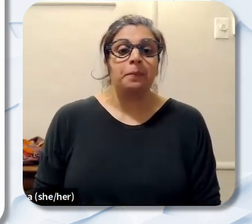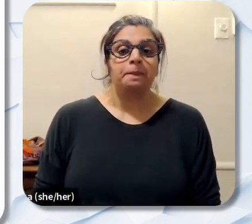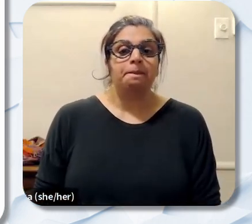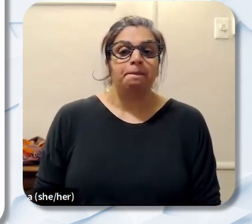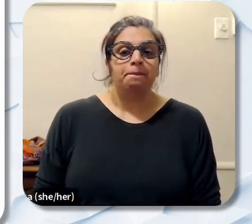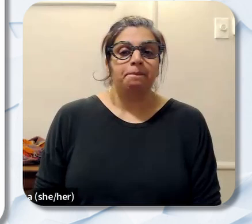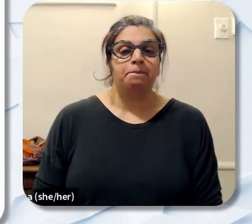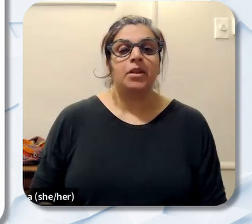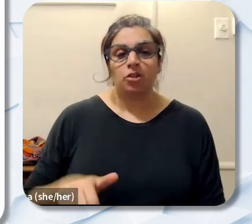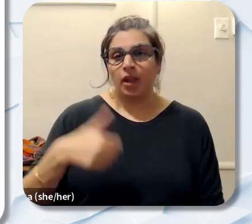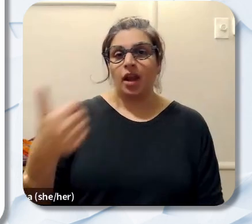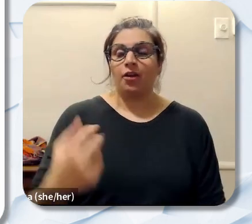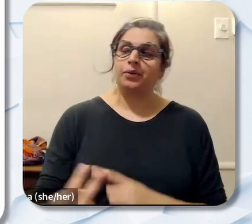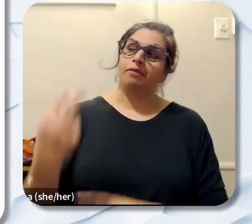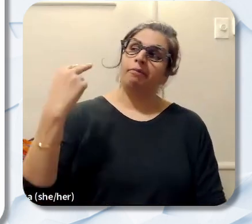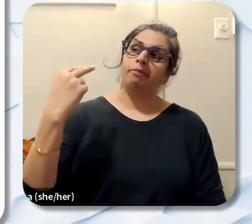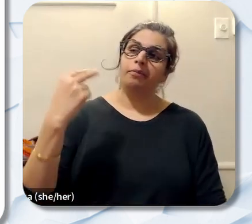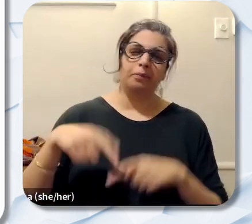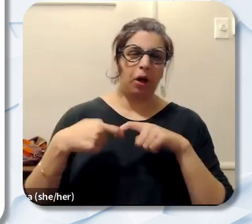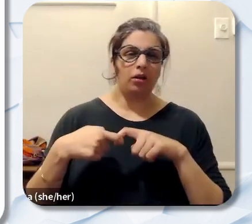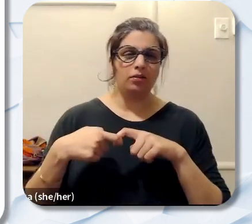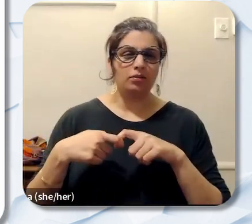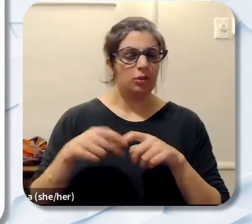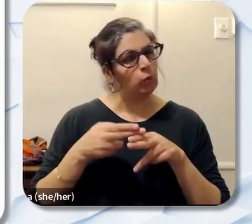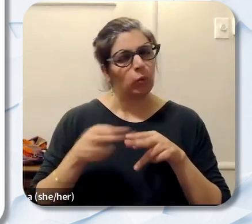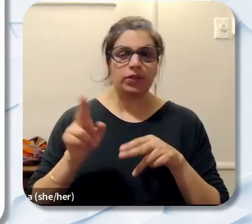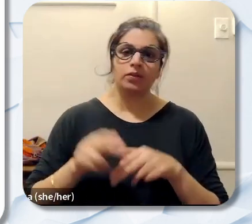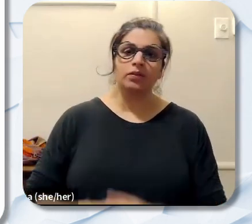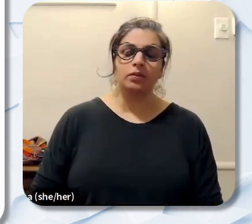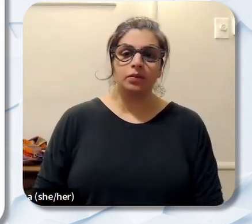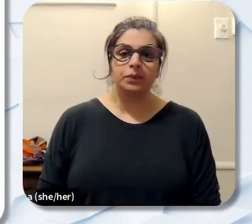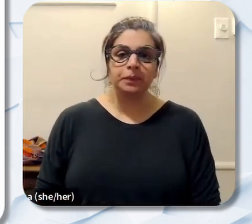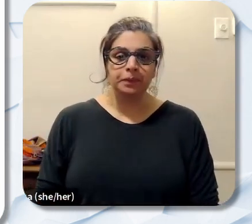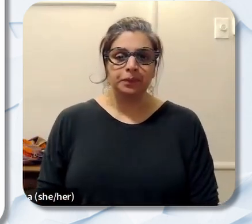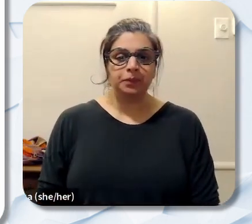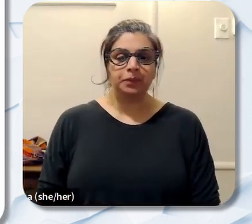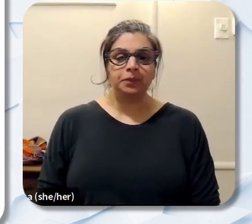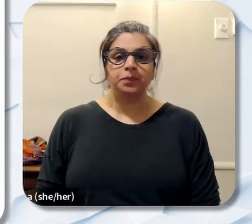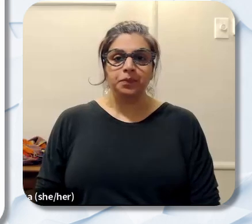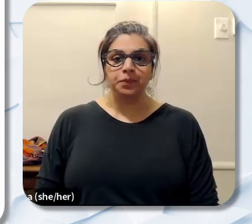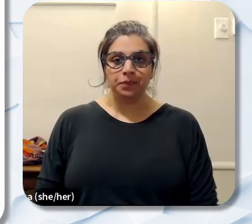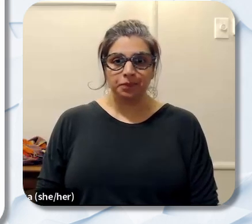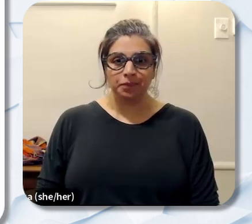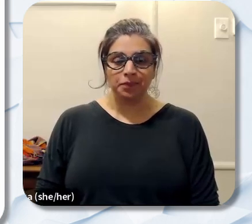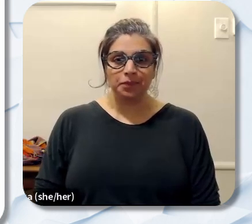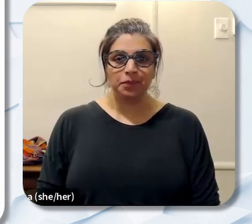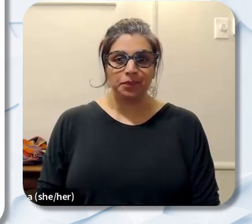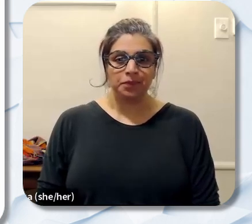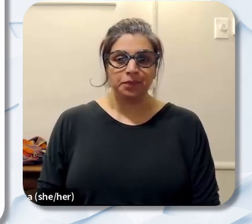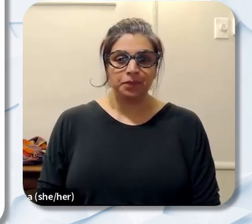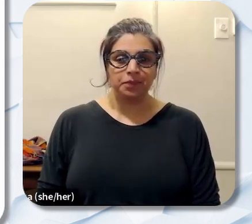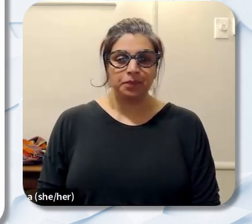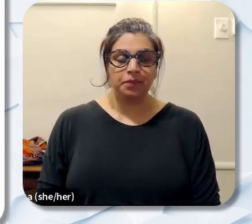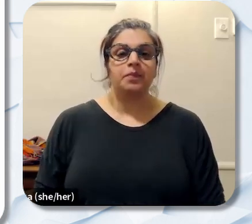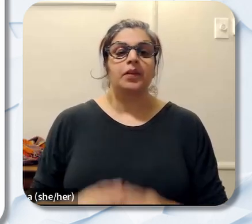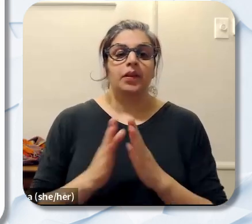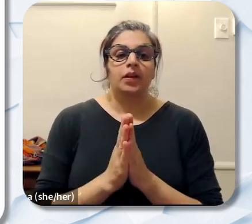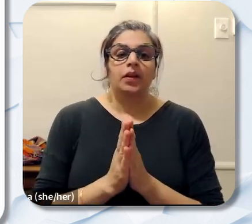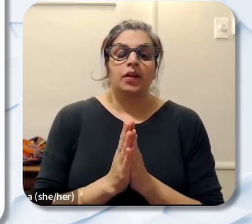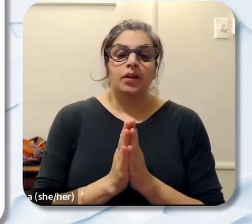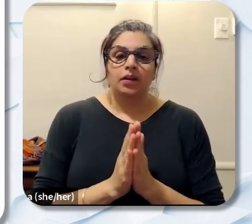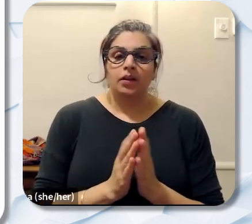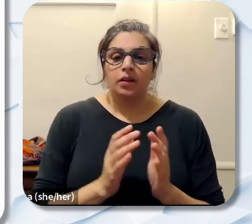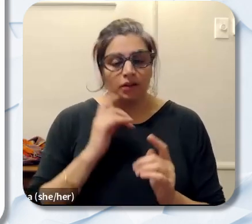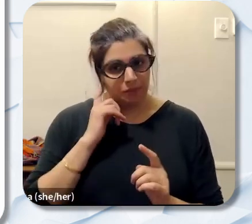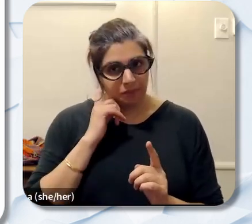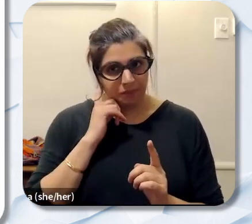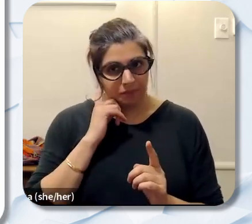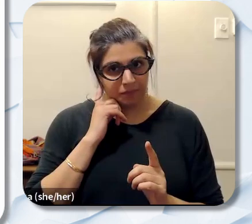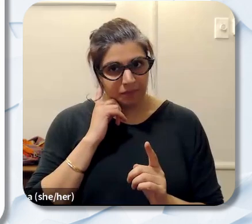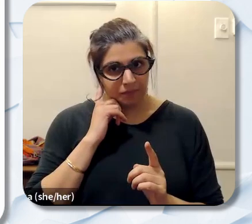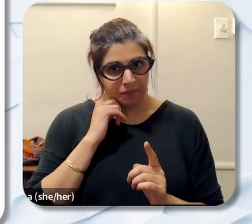another reflective pause really quick. In what way have these historical exclusionary racist